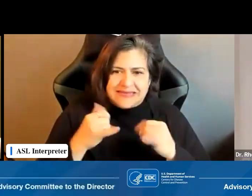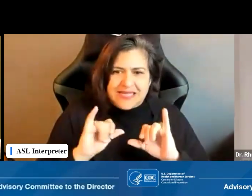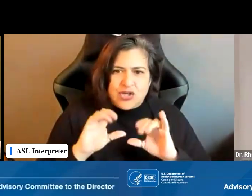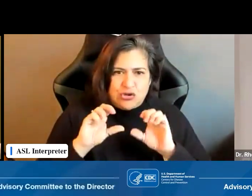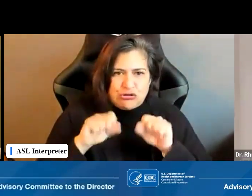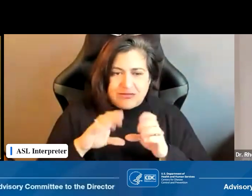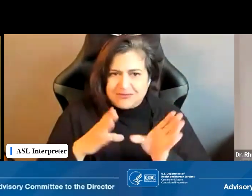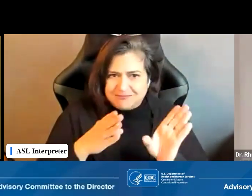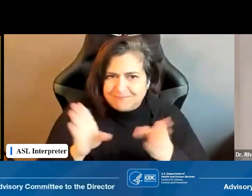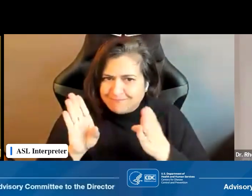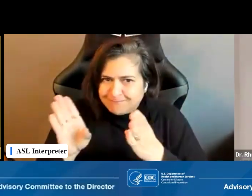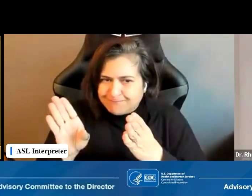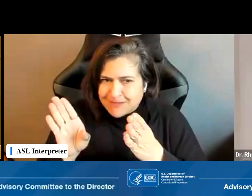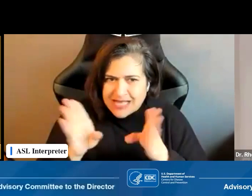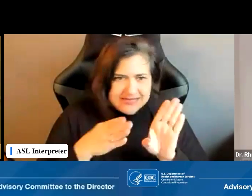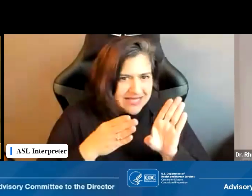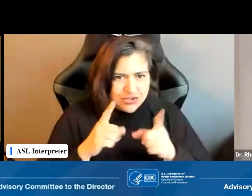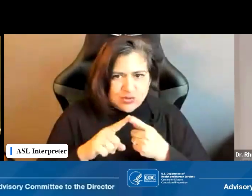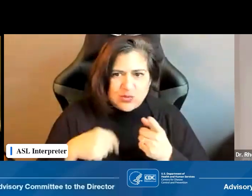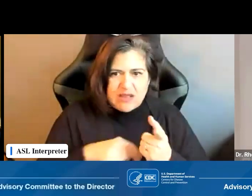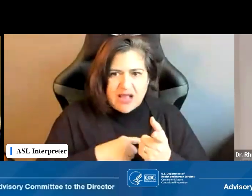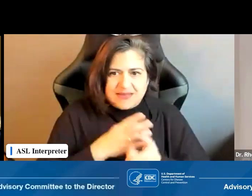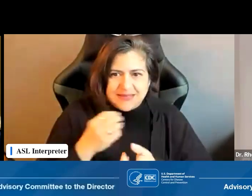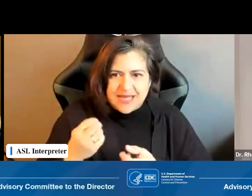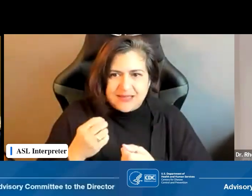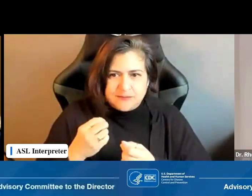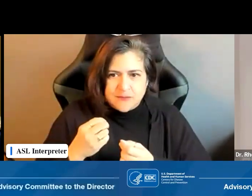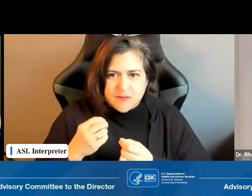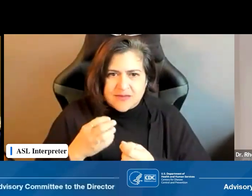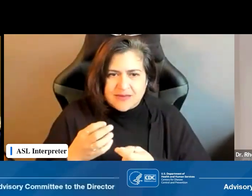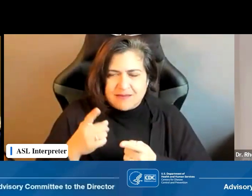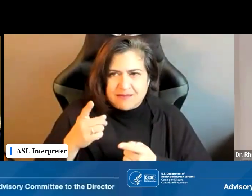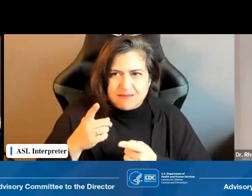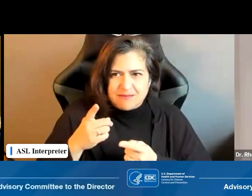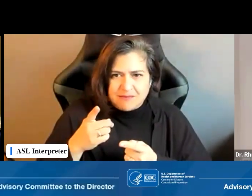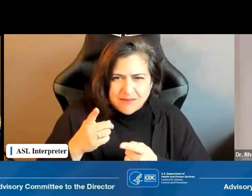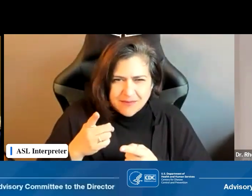And that's something that CDC has an abundance of and expertise with the data and scientific knowledge about it.